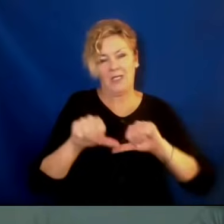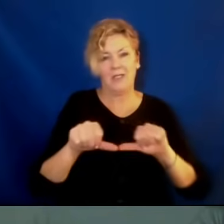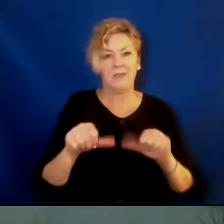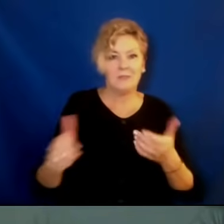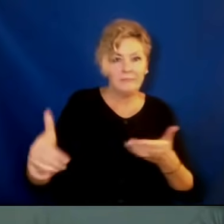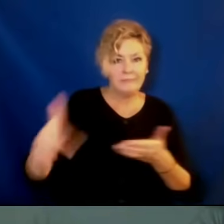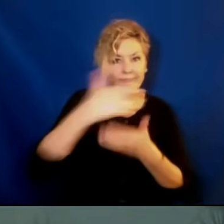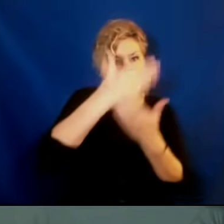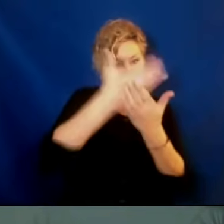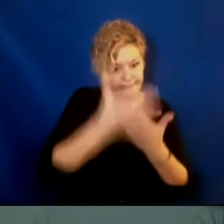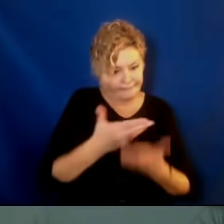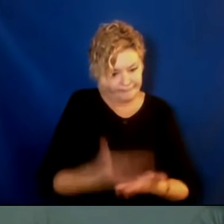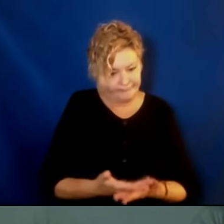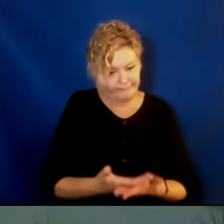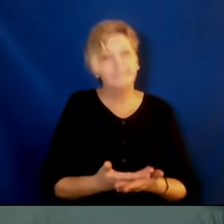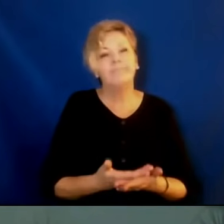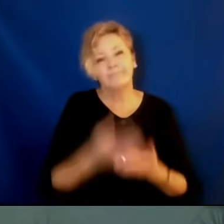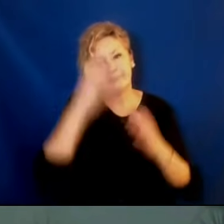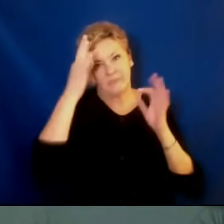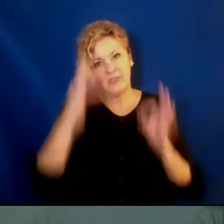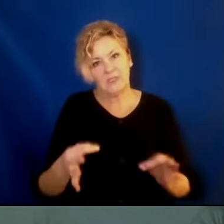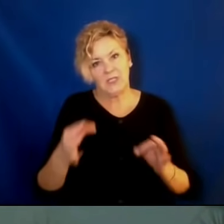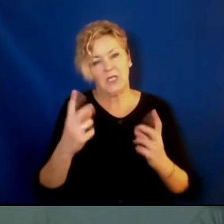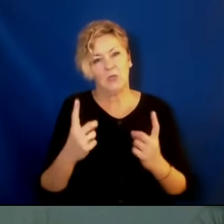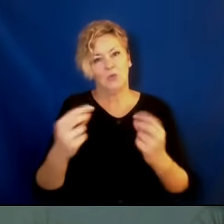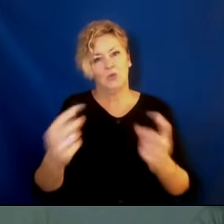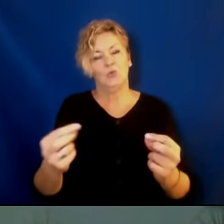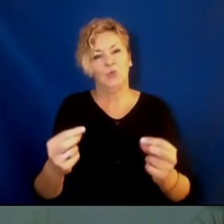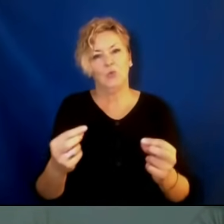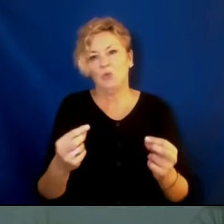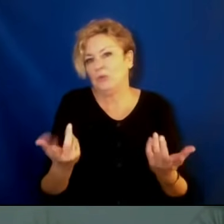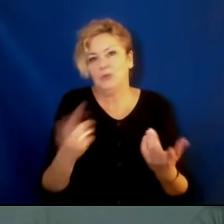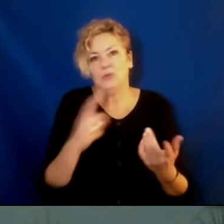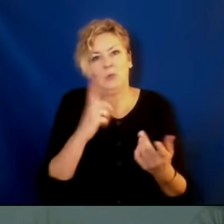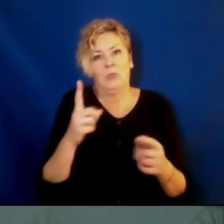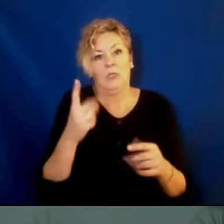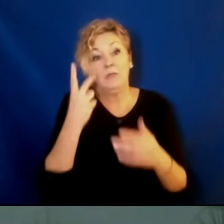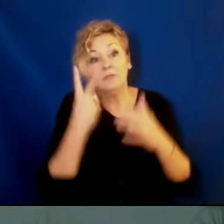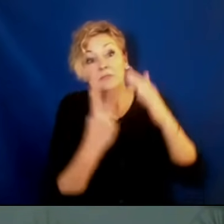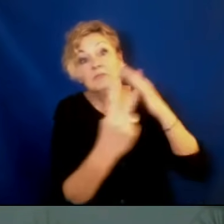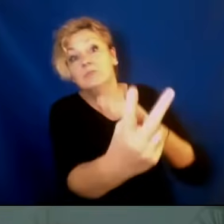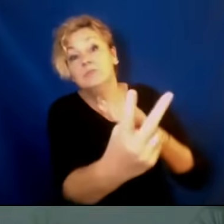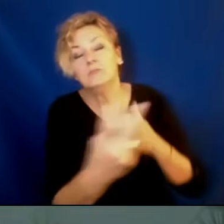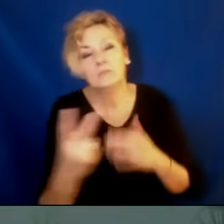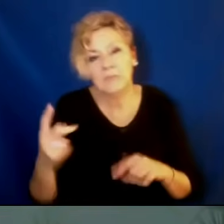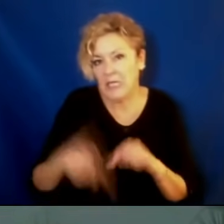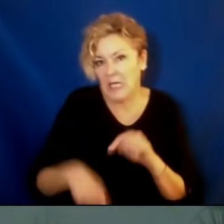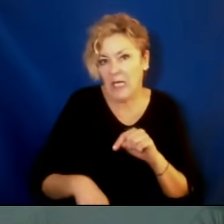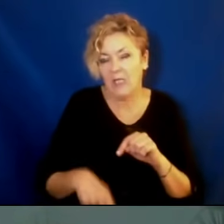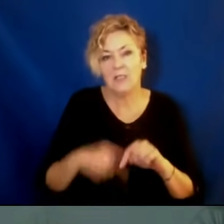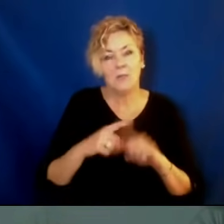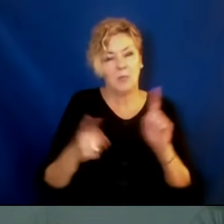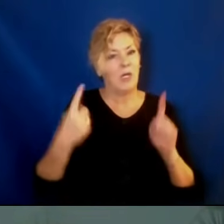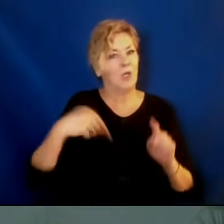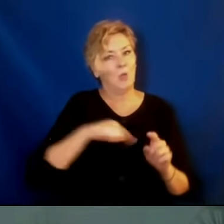I think it is important for people to know that thought goes into all of this all of the time.